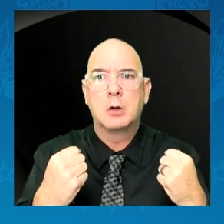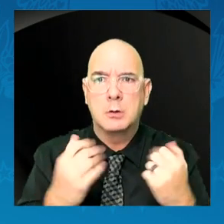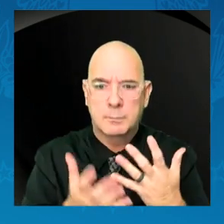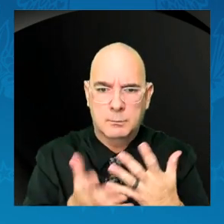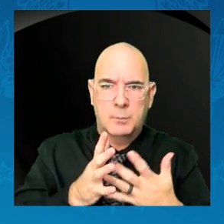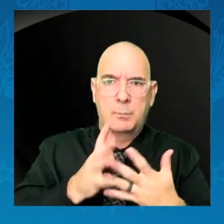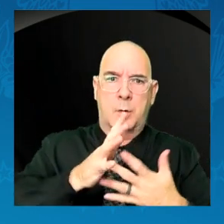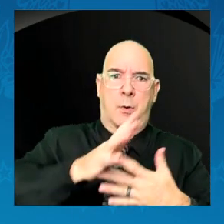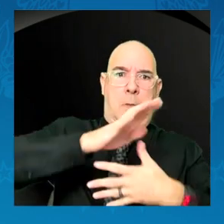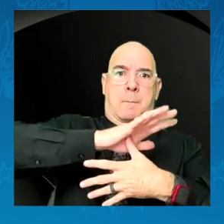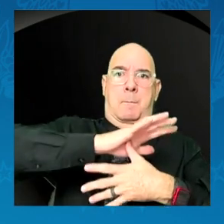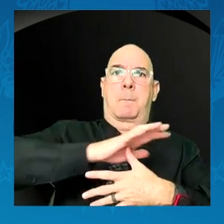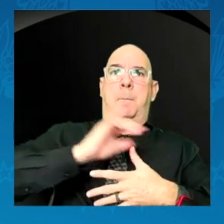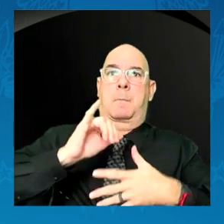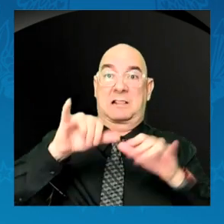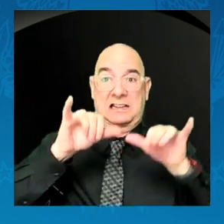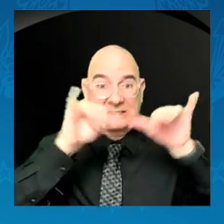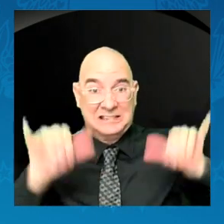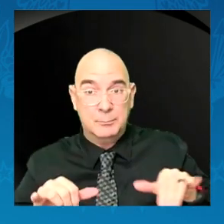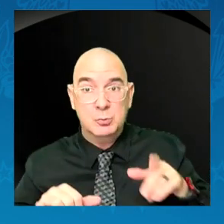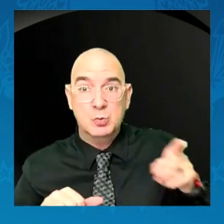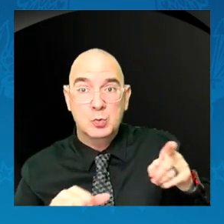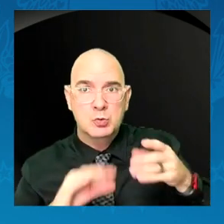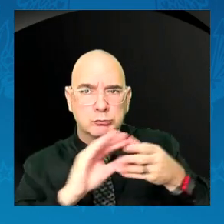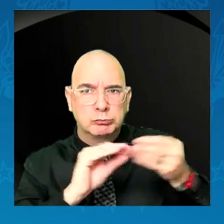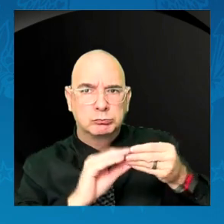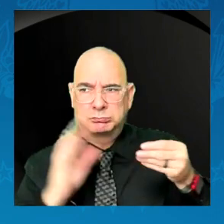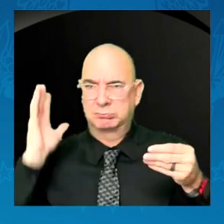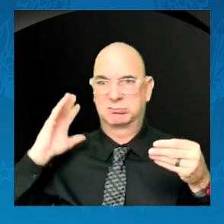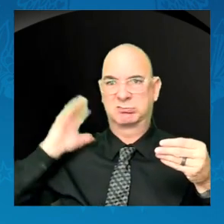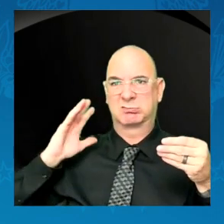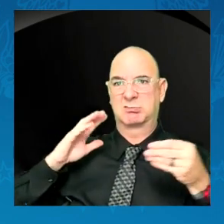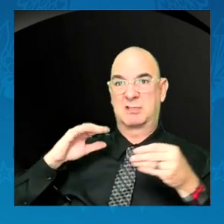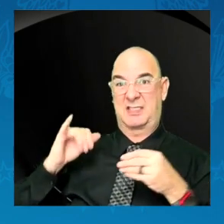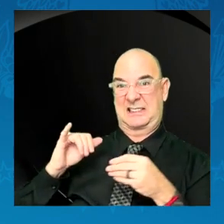at the beginning of this discussion. So of course, a major aspect of our work